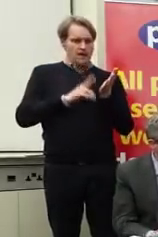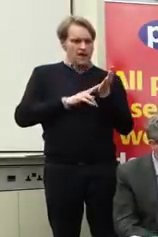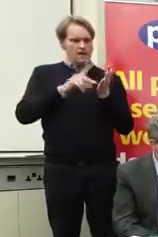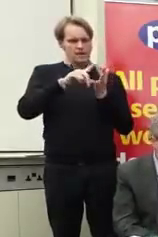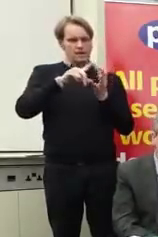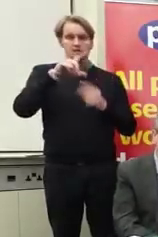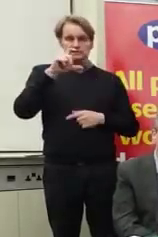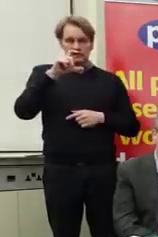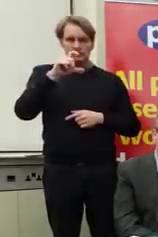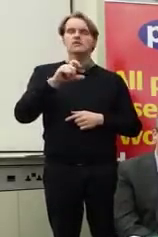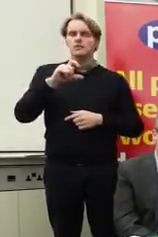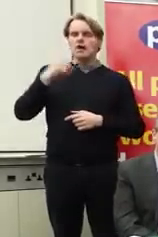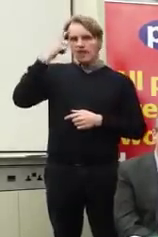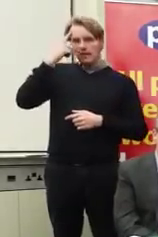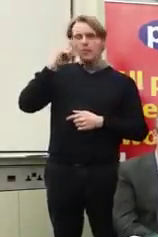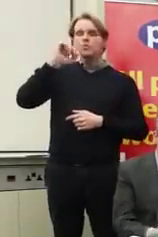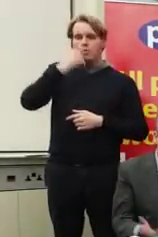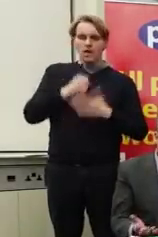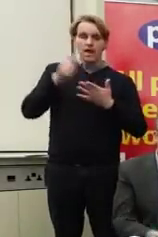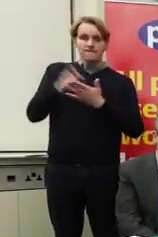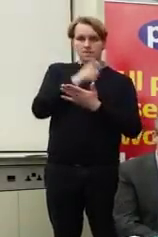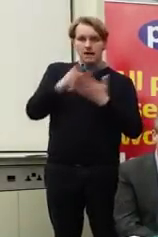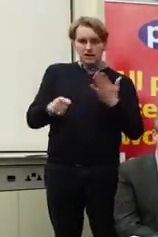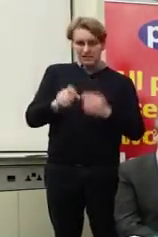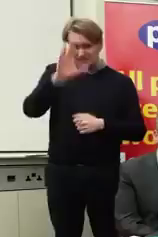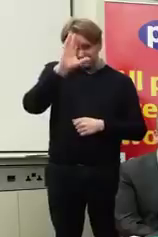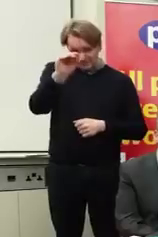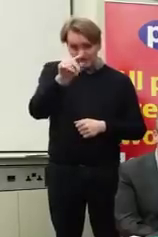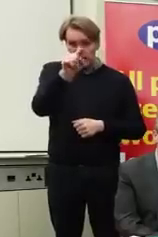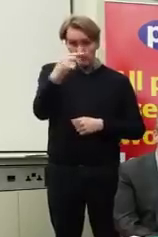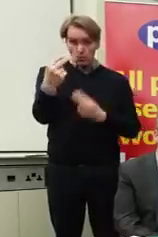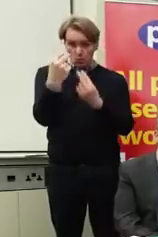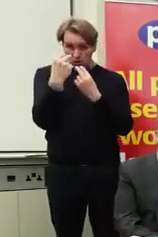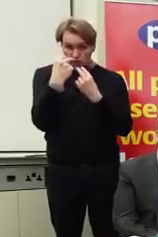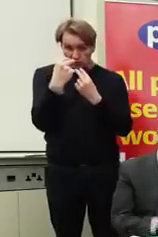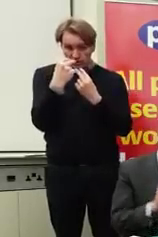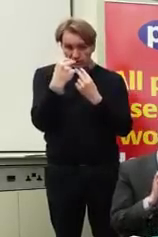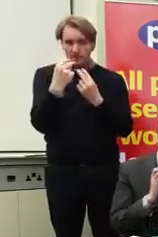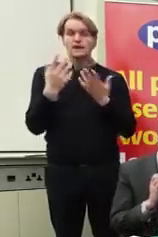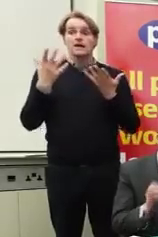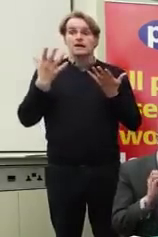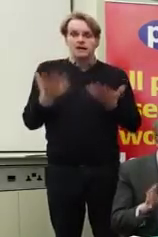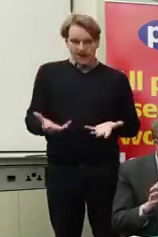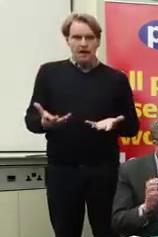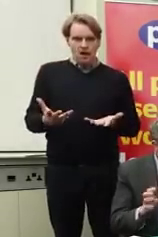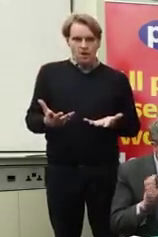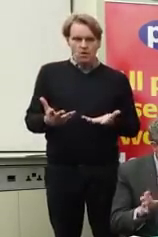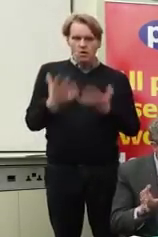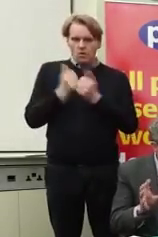have a statutory ballot so what I can say to members who are watching tonight and activists, is we've now got a very detailed programme of action that's